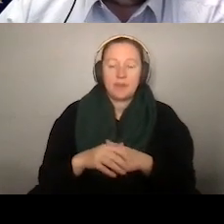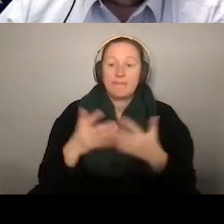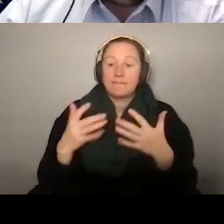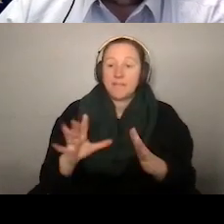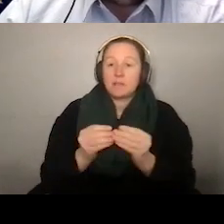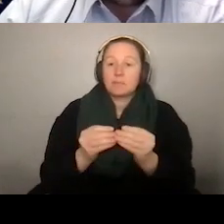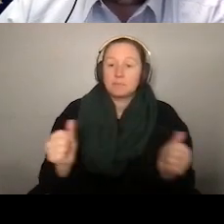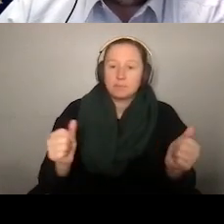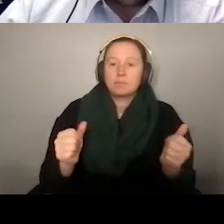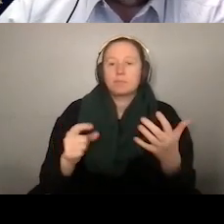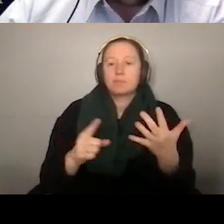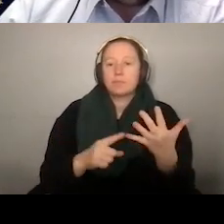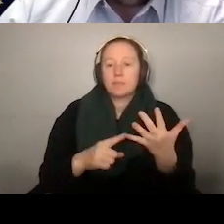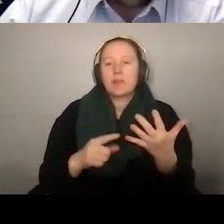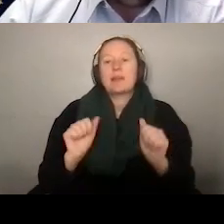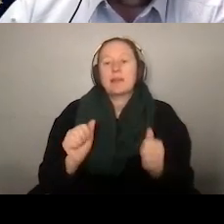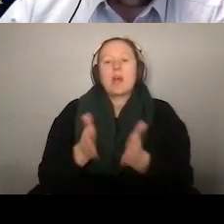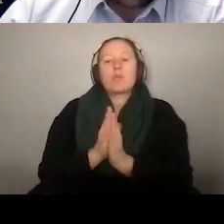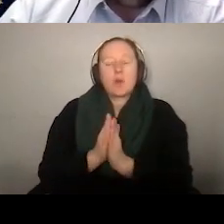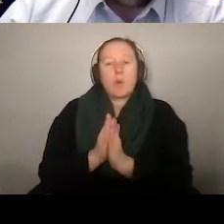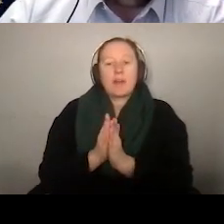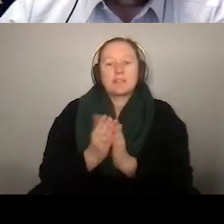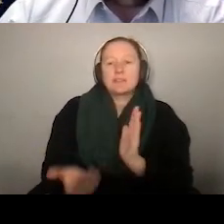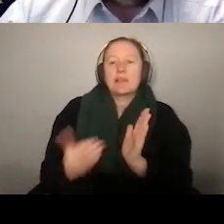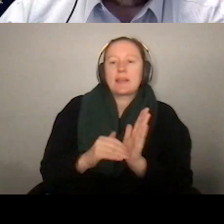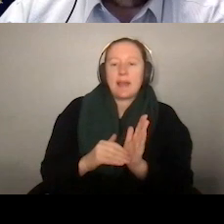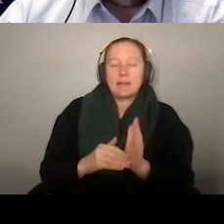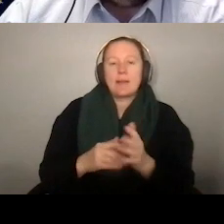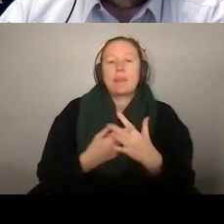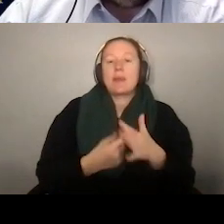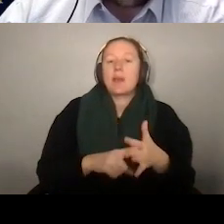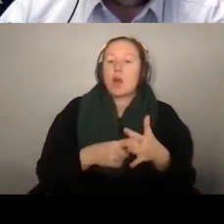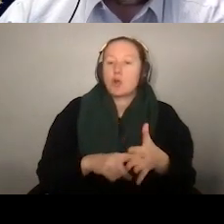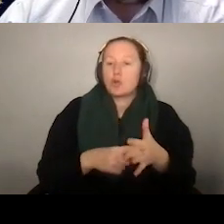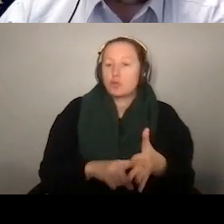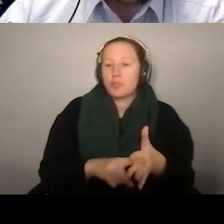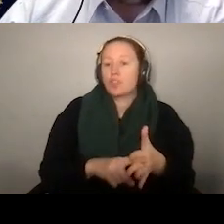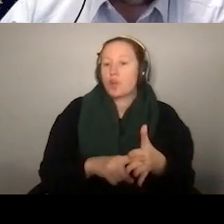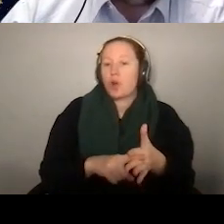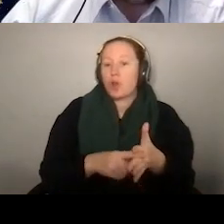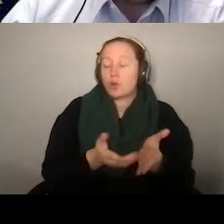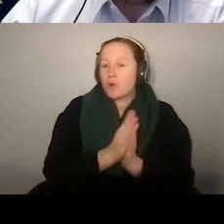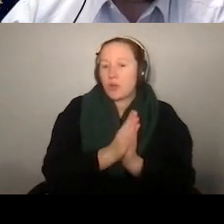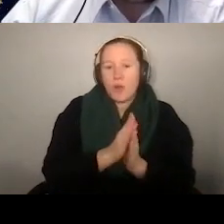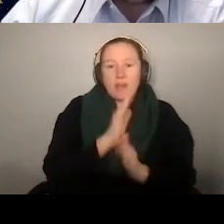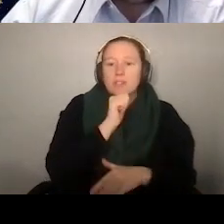the payment can be requested again at a future date. The original transaction will not be automatically processed again.